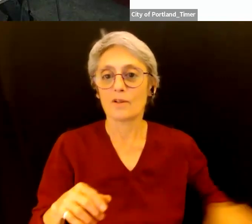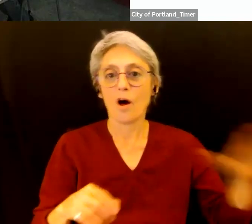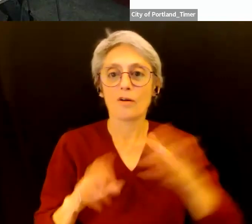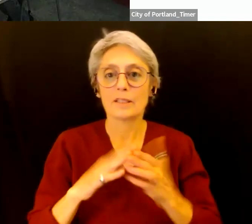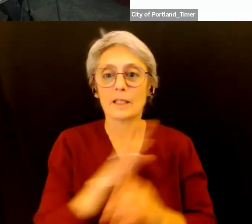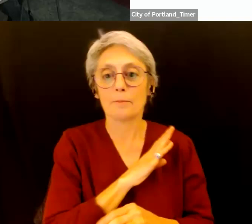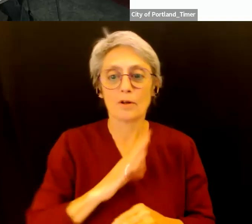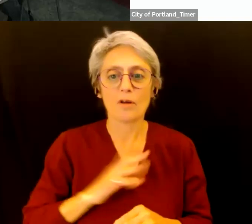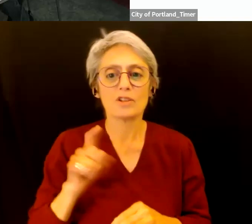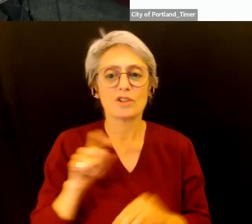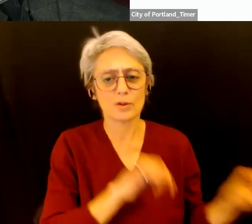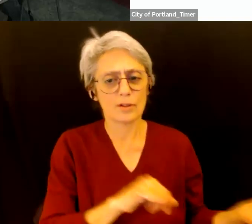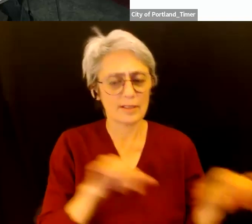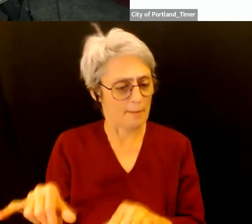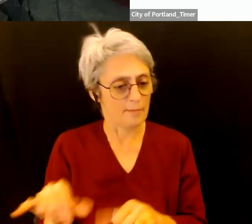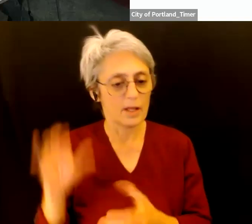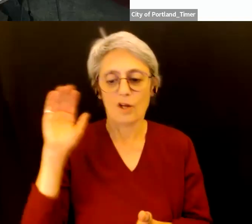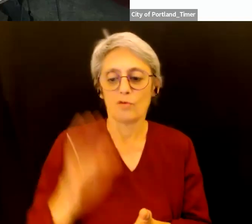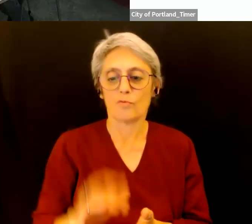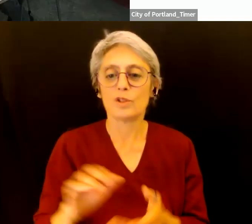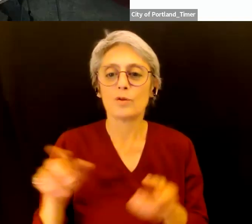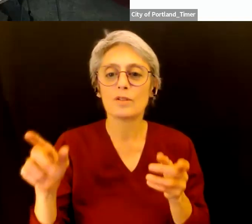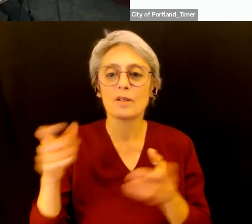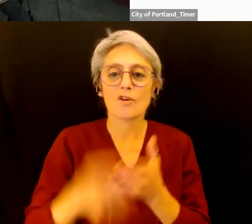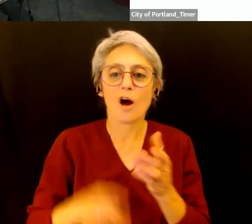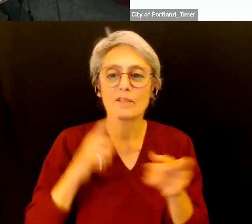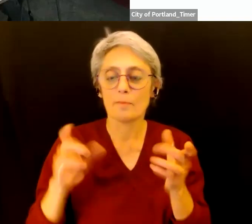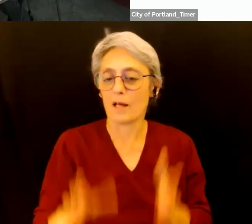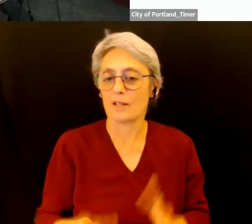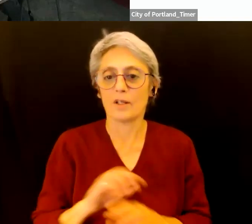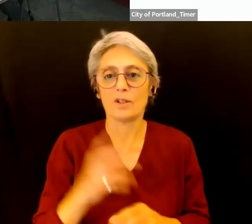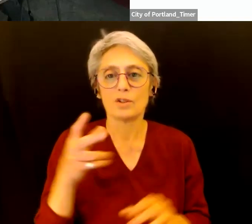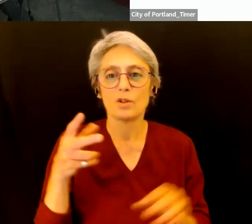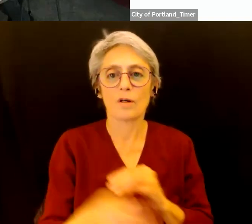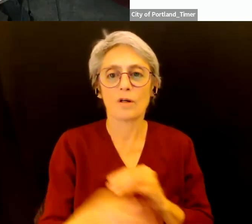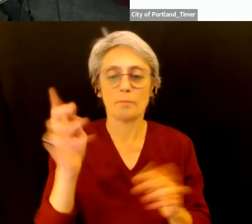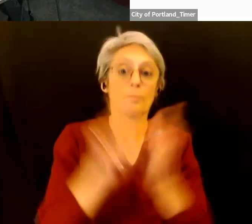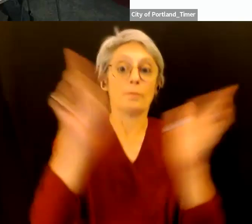Let's reduce managerial overhead instead of cutting the frontline workers who actually deliver services.